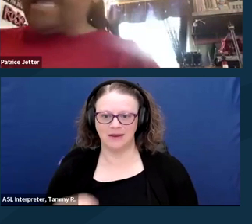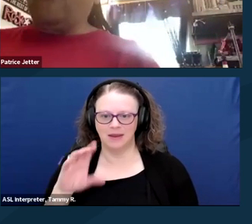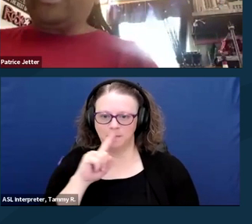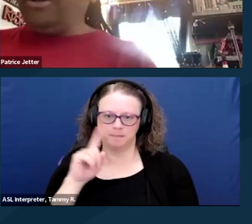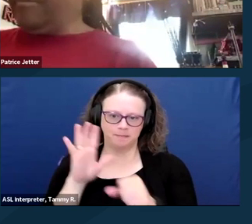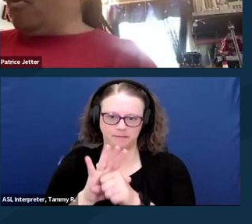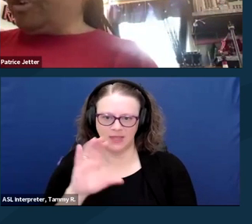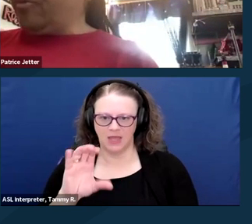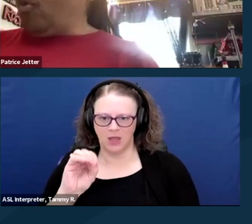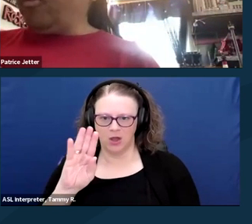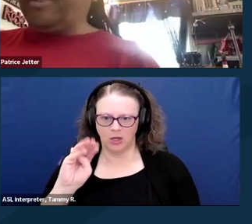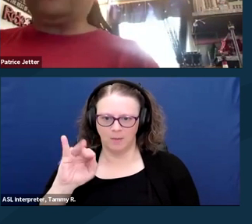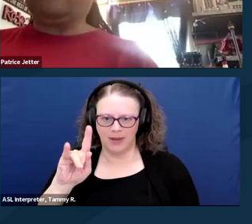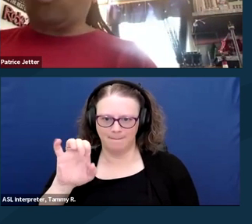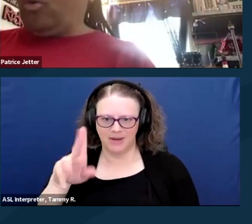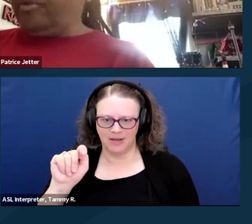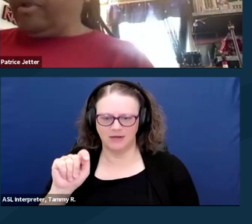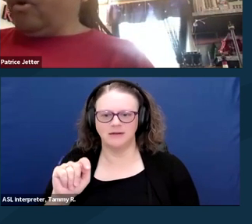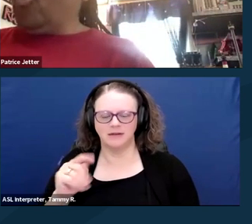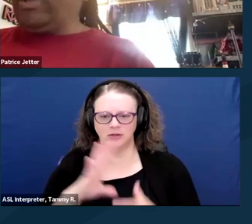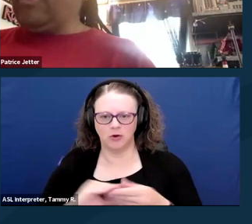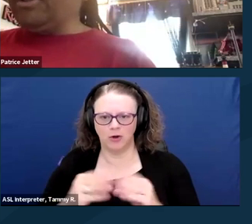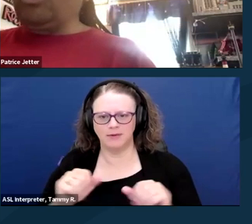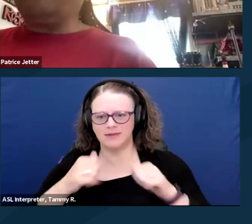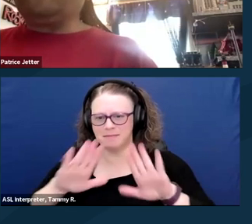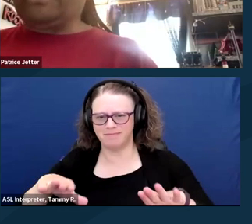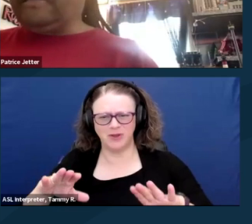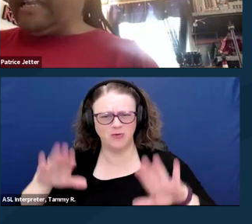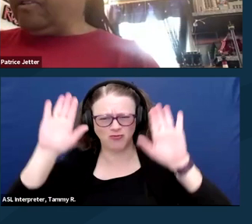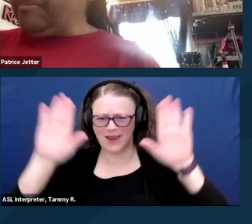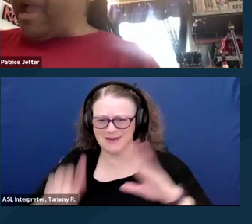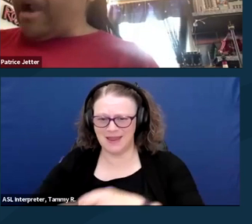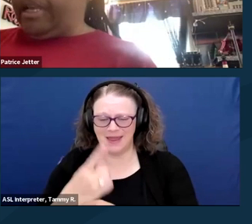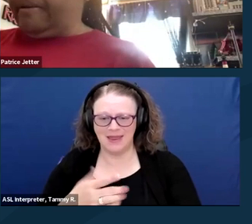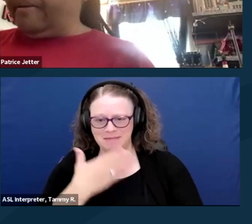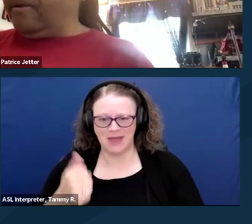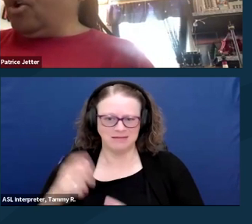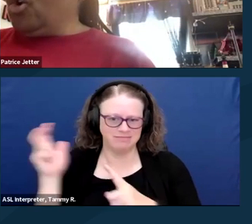and we honeymooned in Walt Disney World. We would love to be legally married.